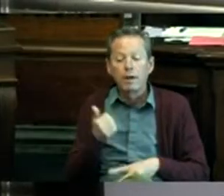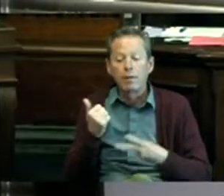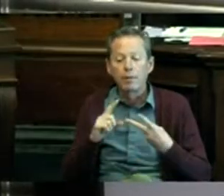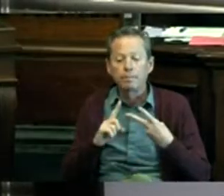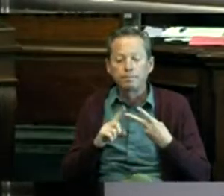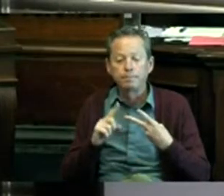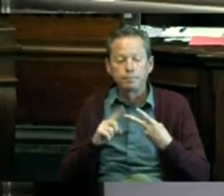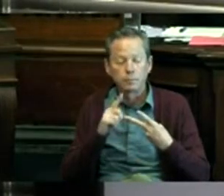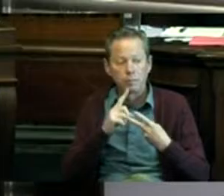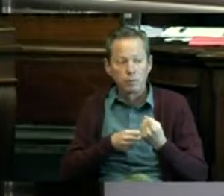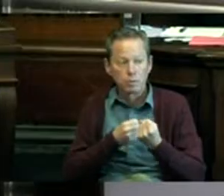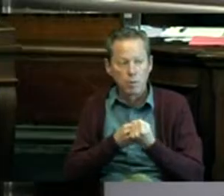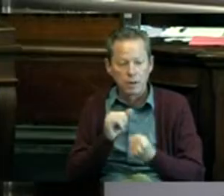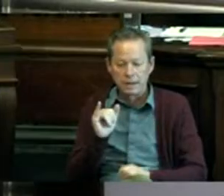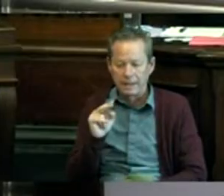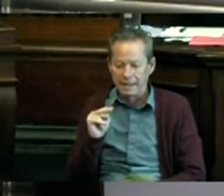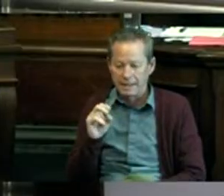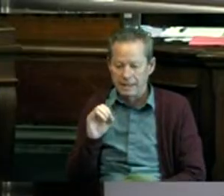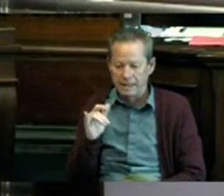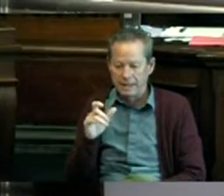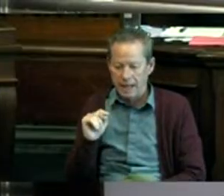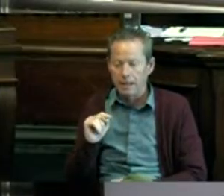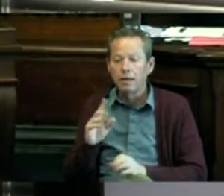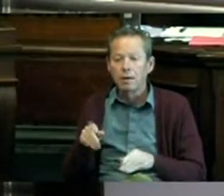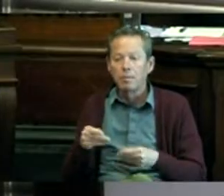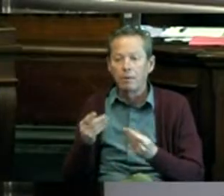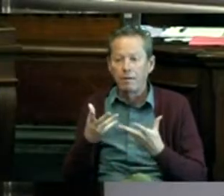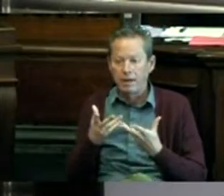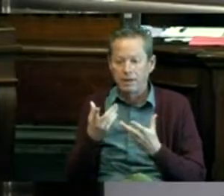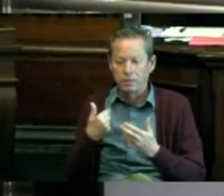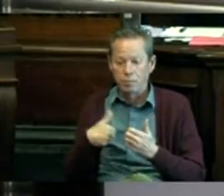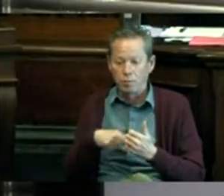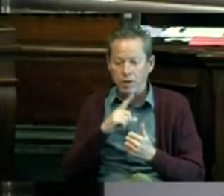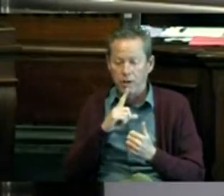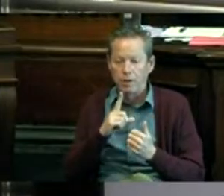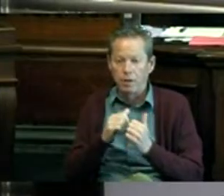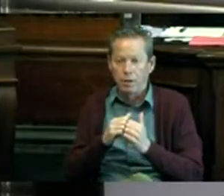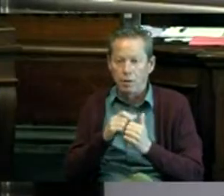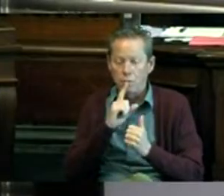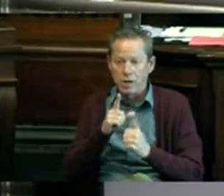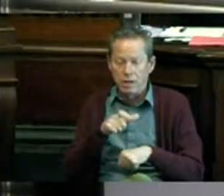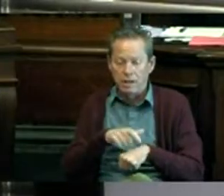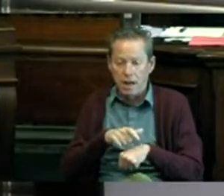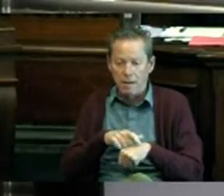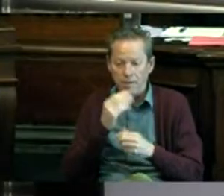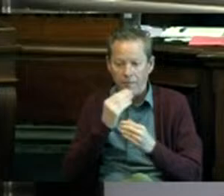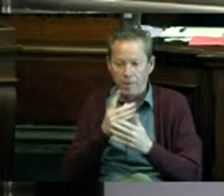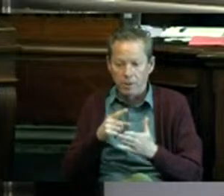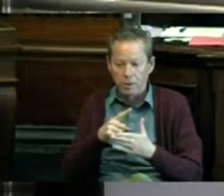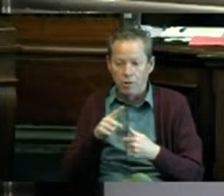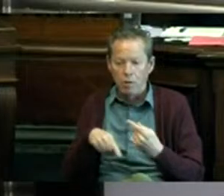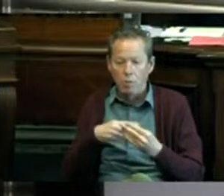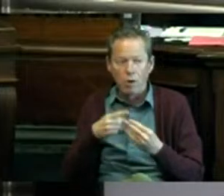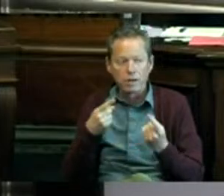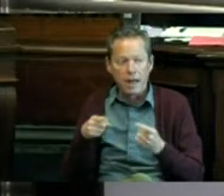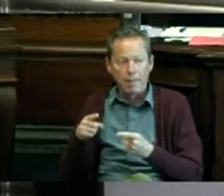time employee and that's the minimum. The other element to it